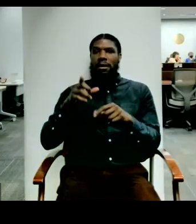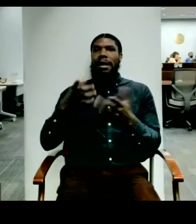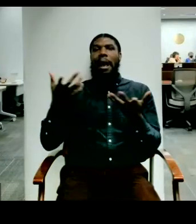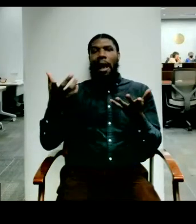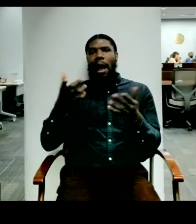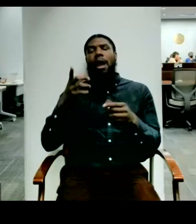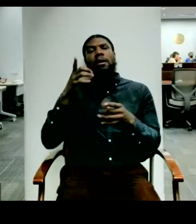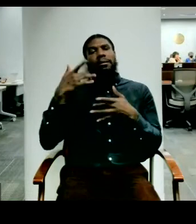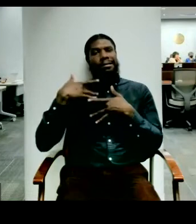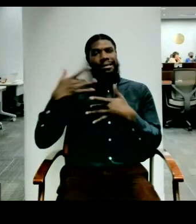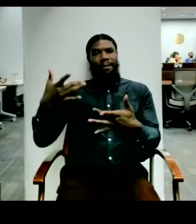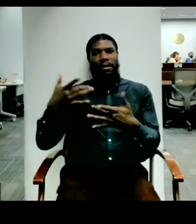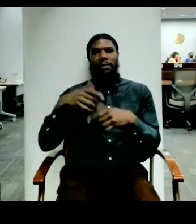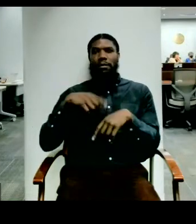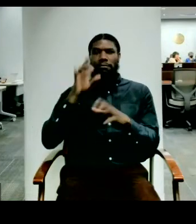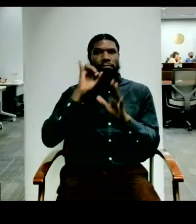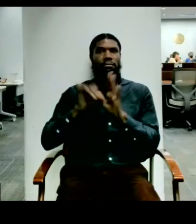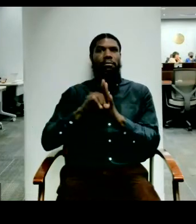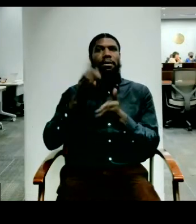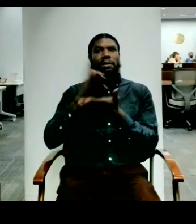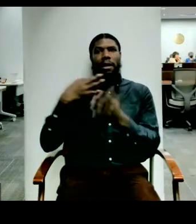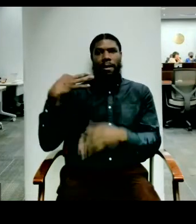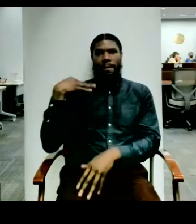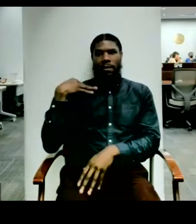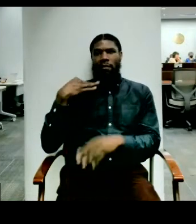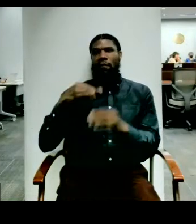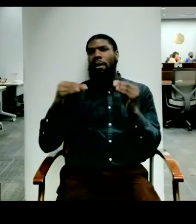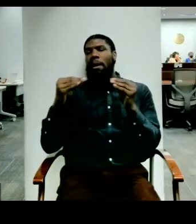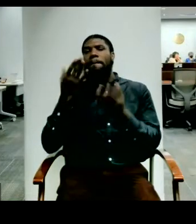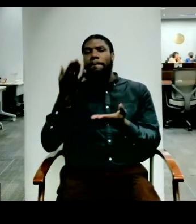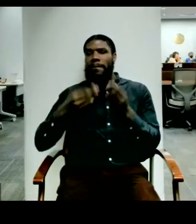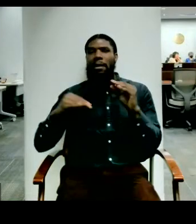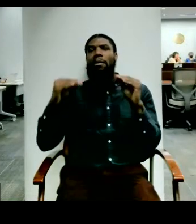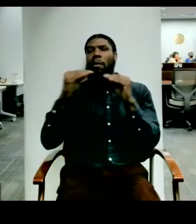So that means that's further, so that means initially when you come in, you are getting